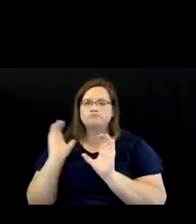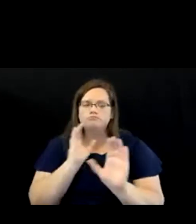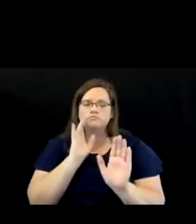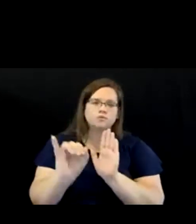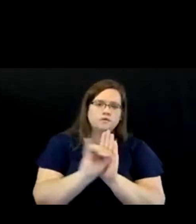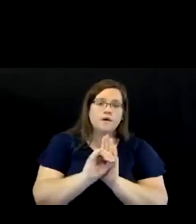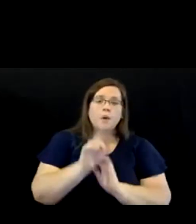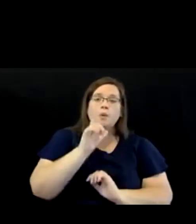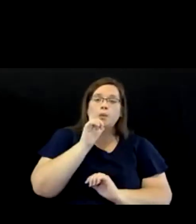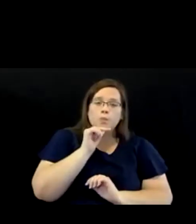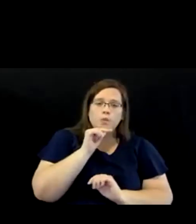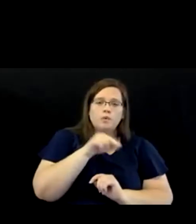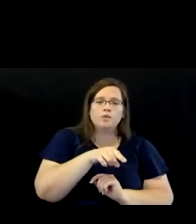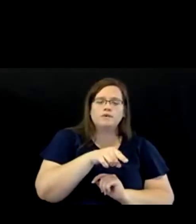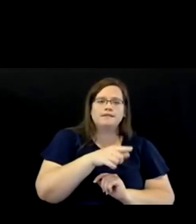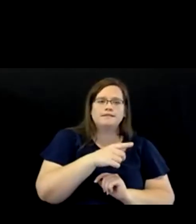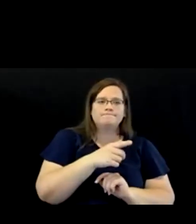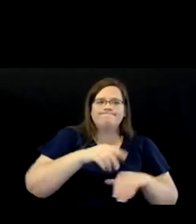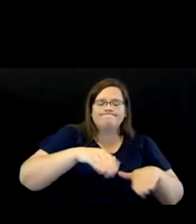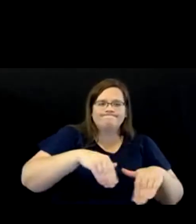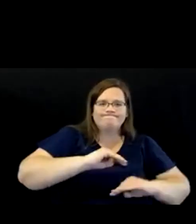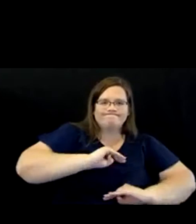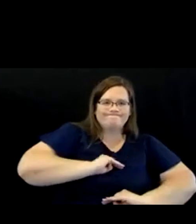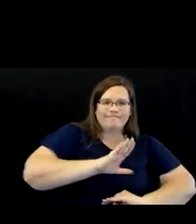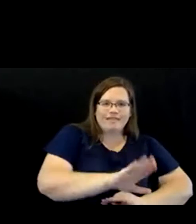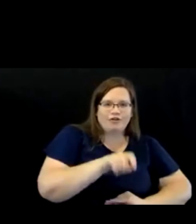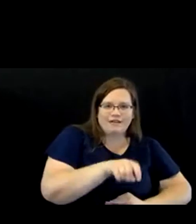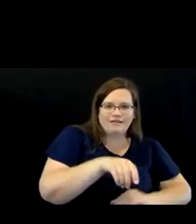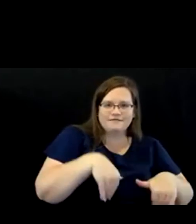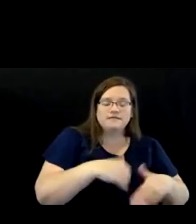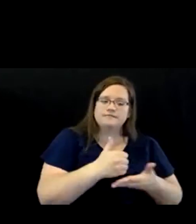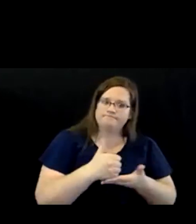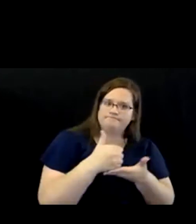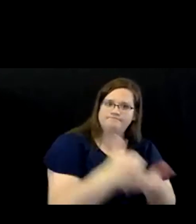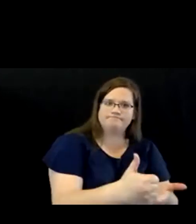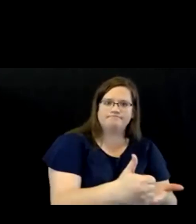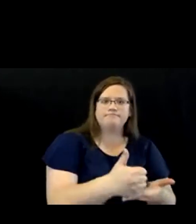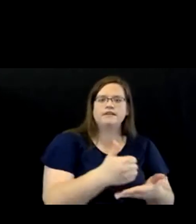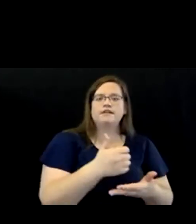underserved and making sure that they are training their staff on how